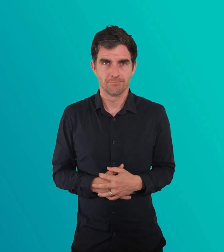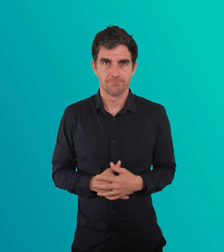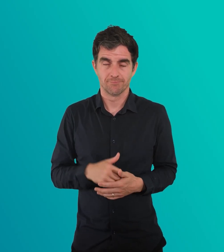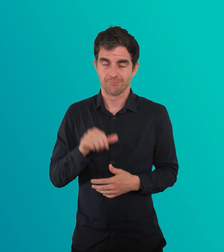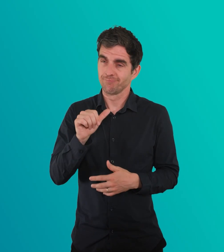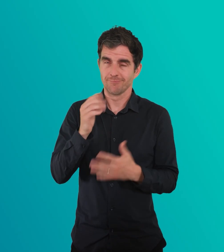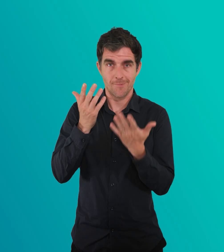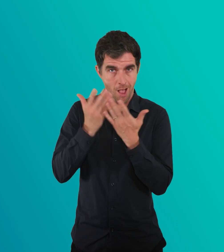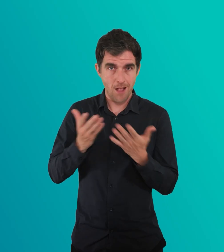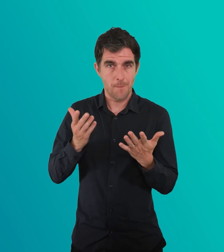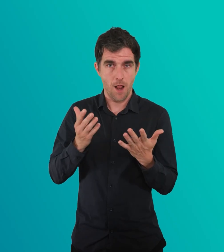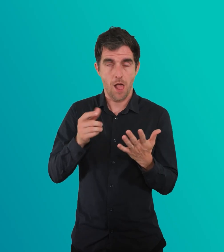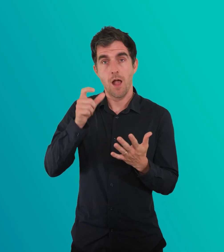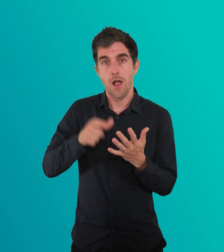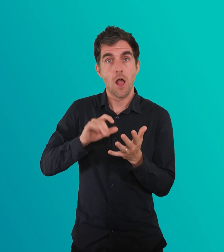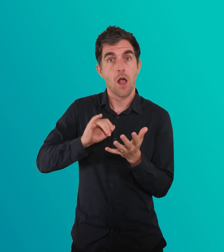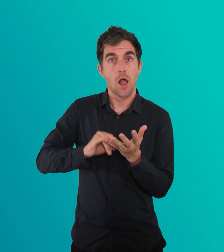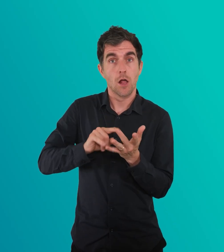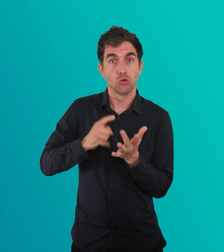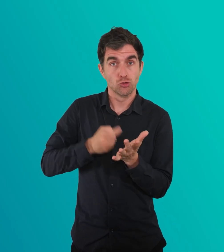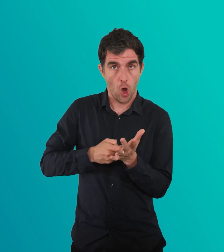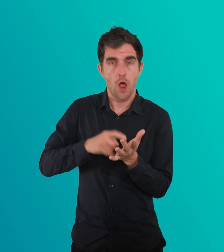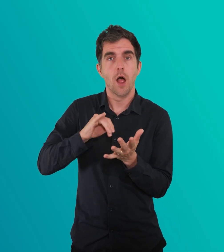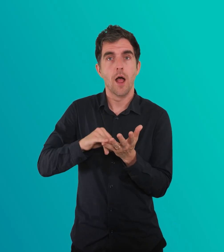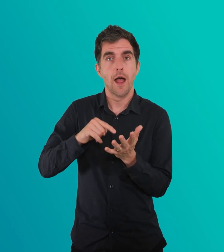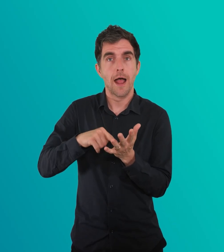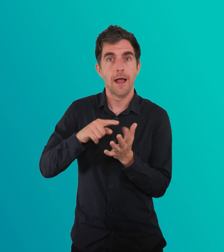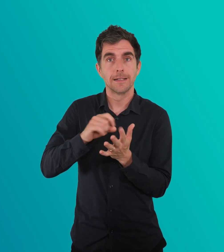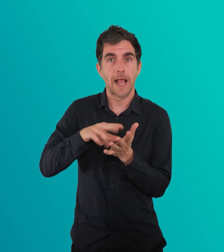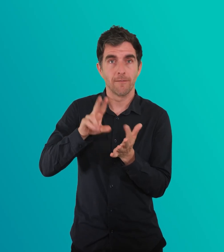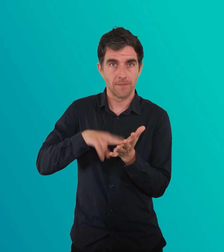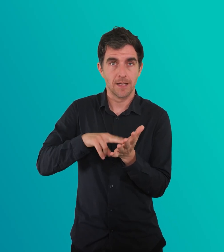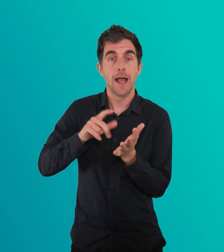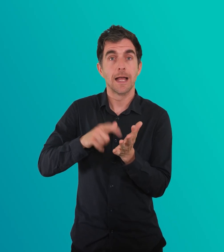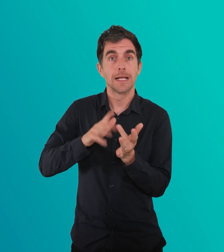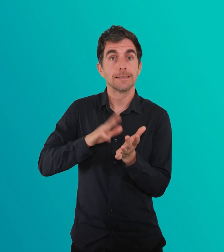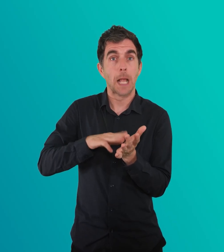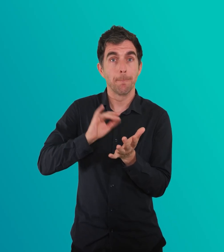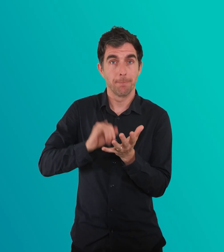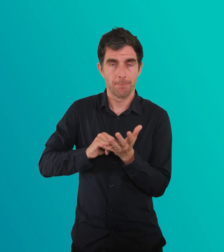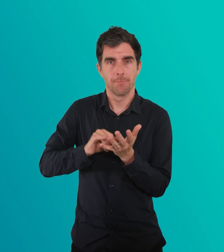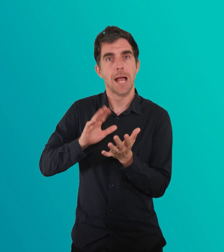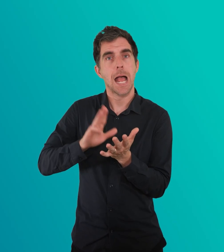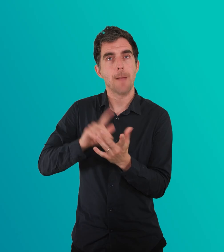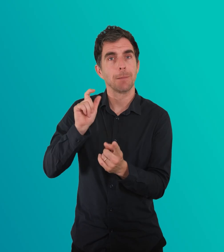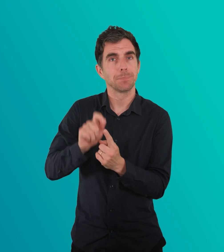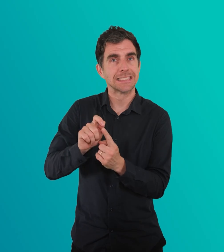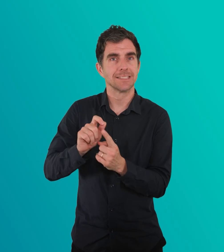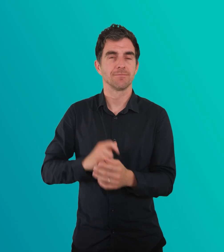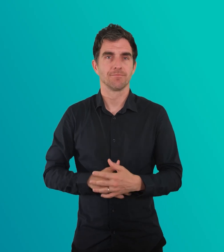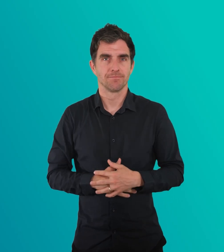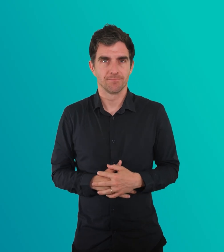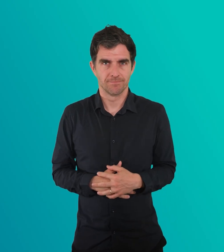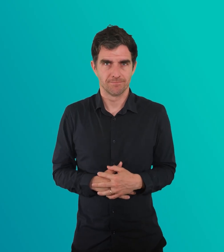Right Honourable Sir Stephen Timms, MP